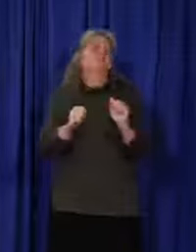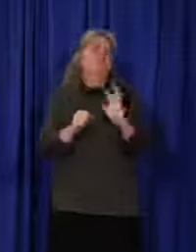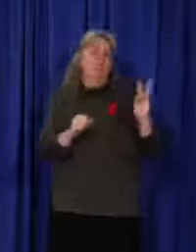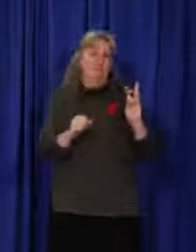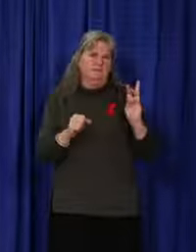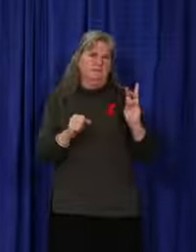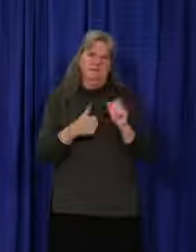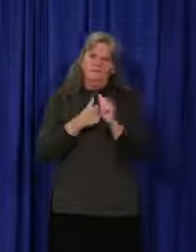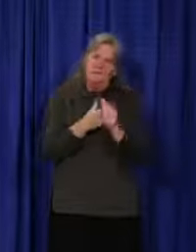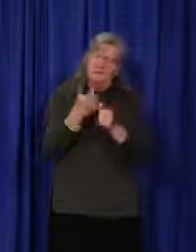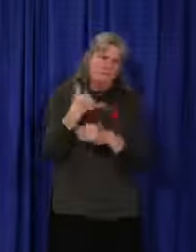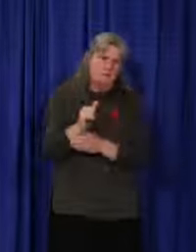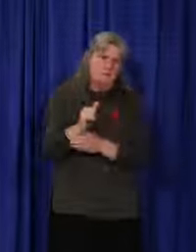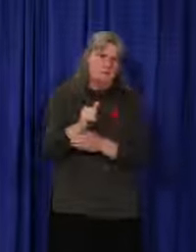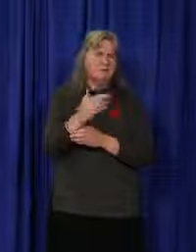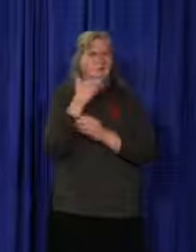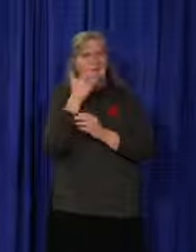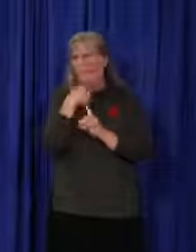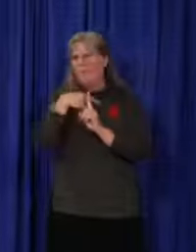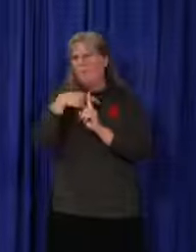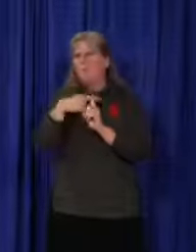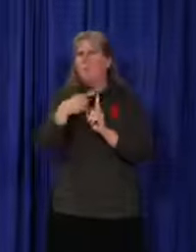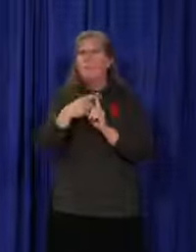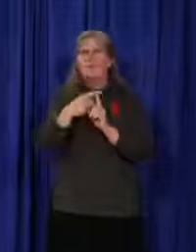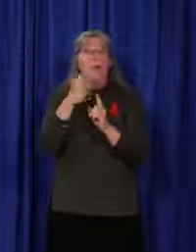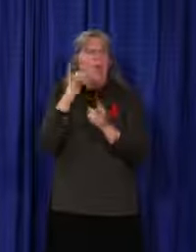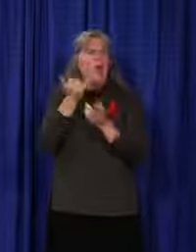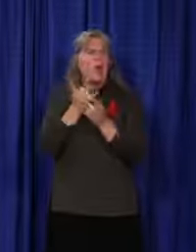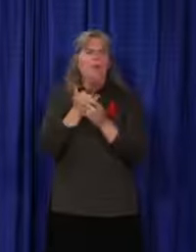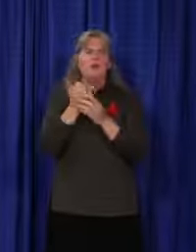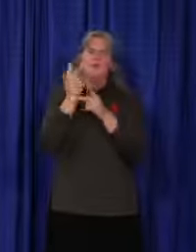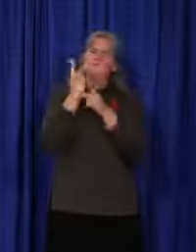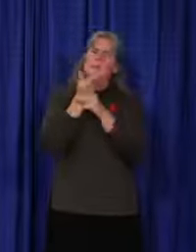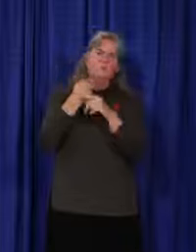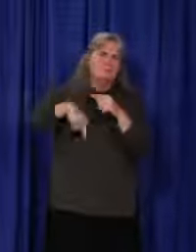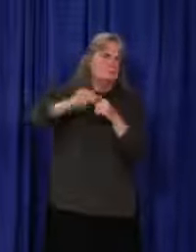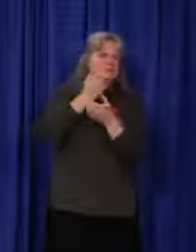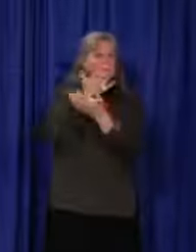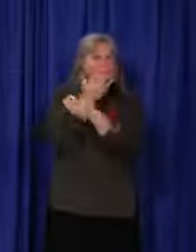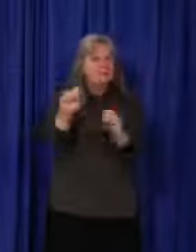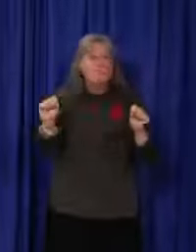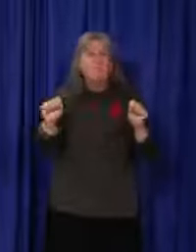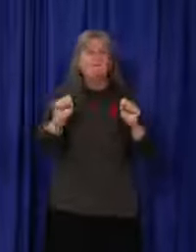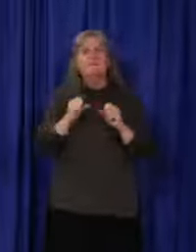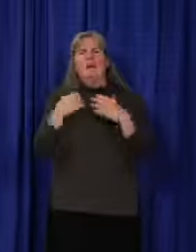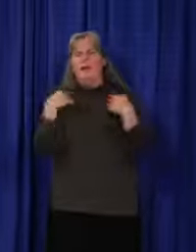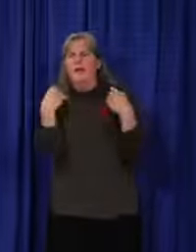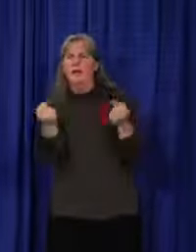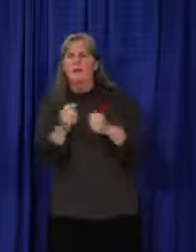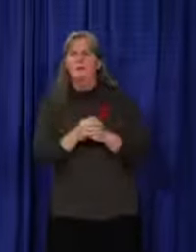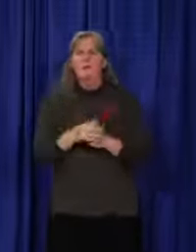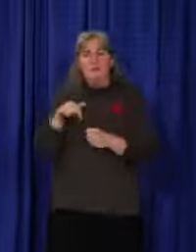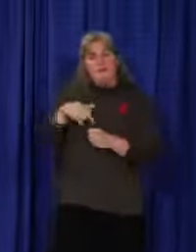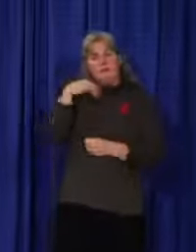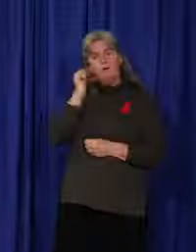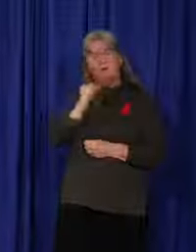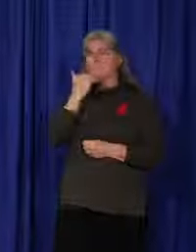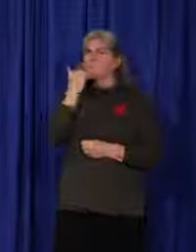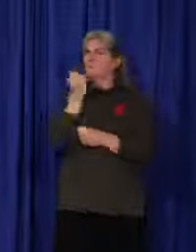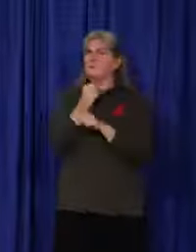for mental wellness so too is being active and playing sports. As we prepare to return to these